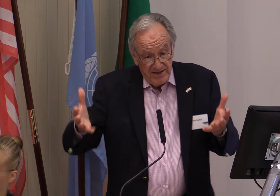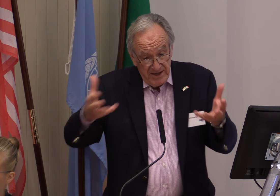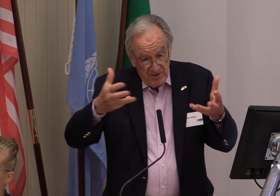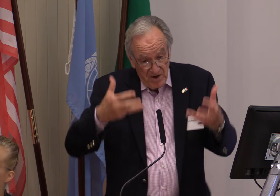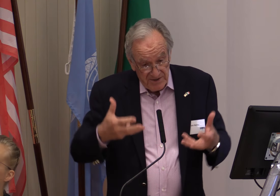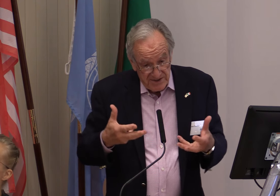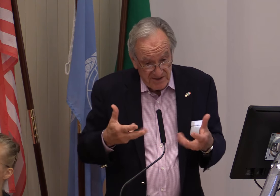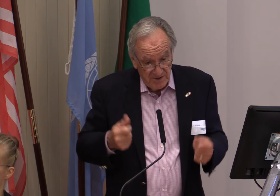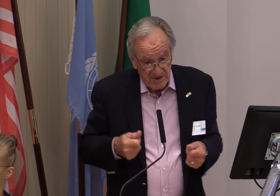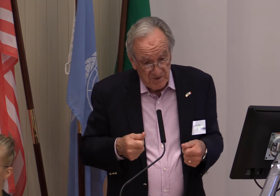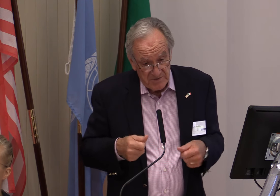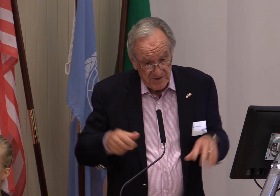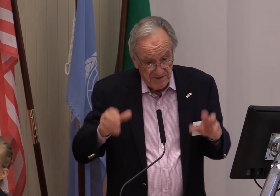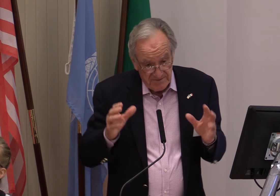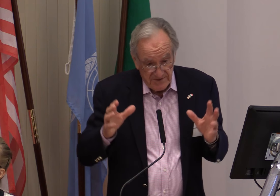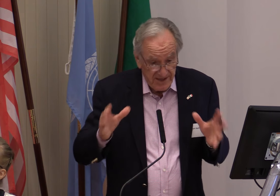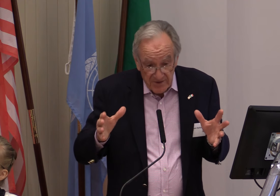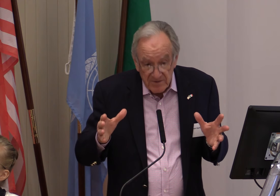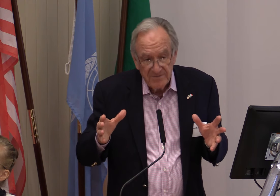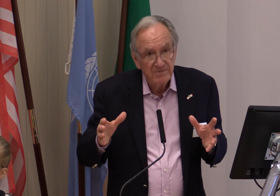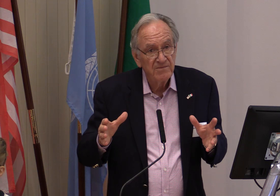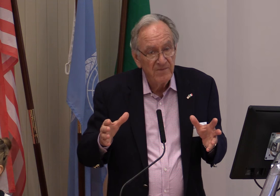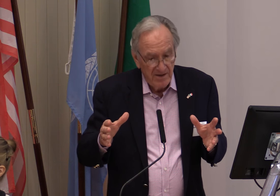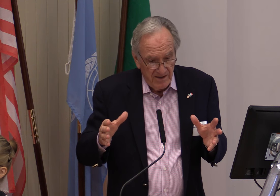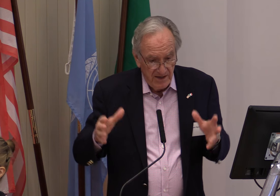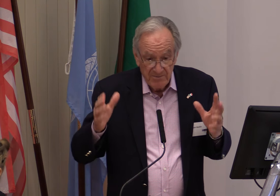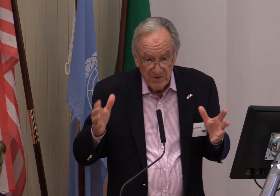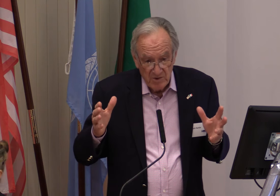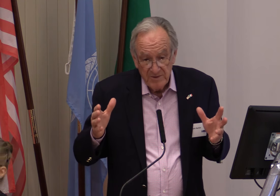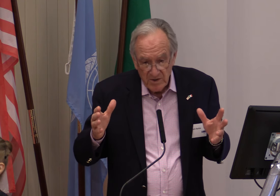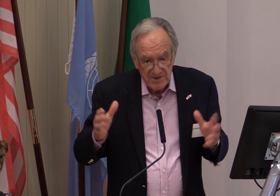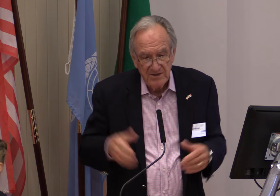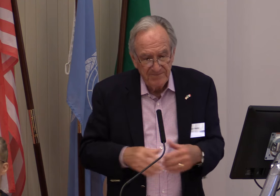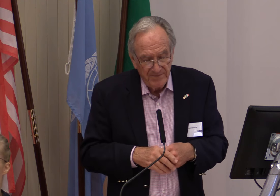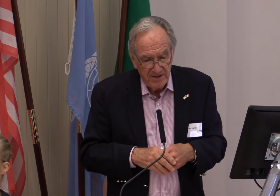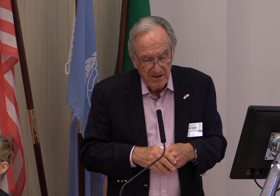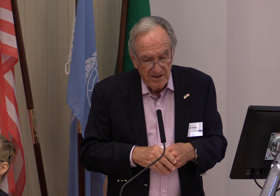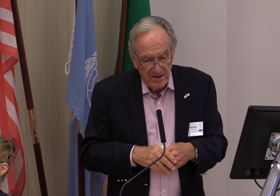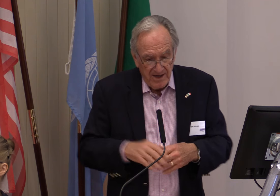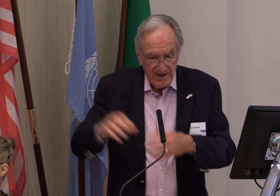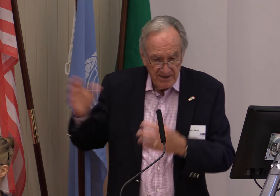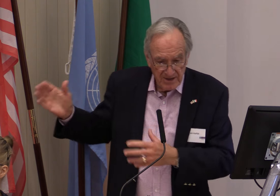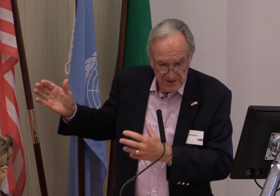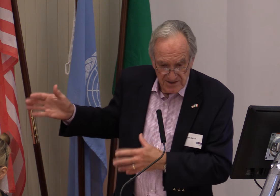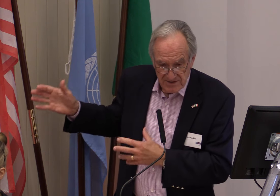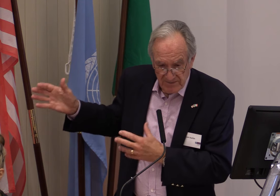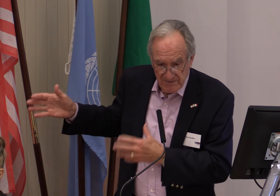together all the disability groups together in a big room in Washington, I had my assistant,